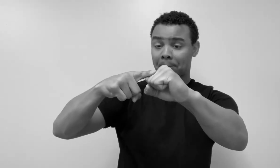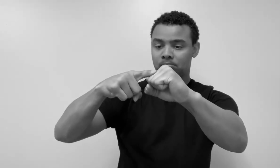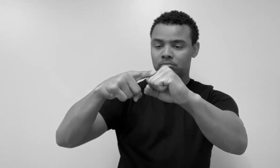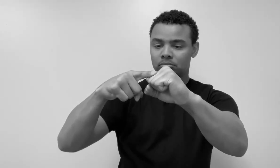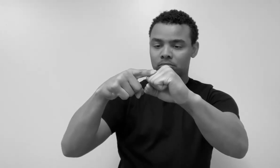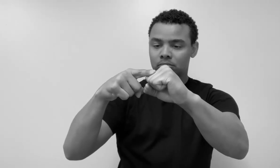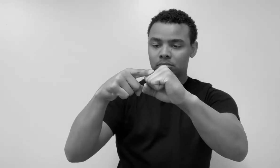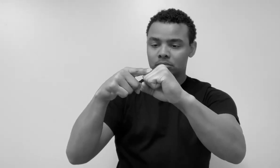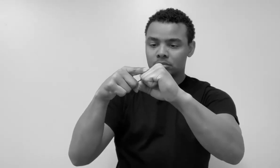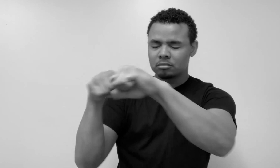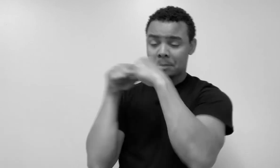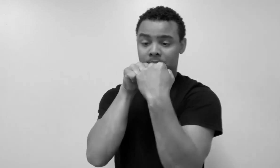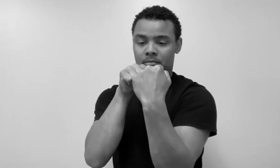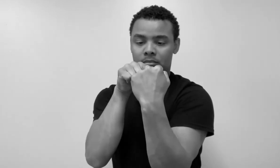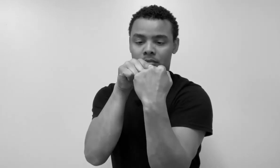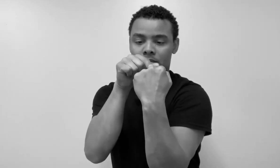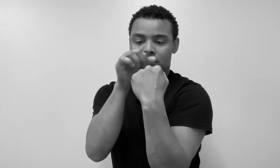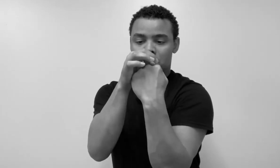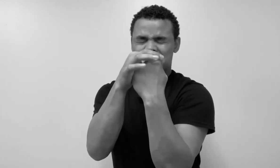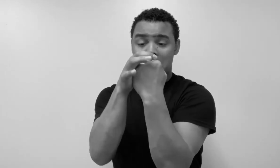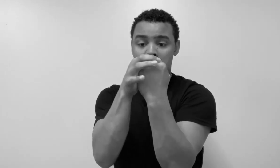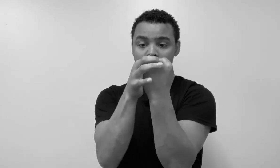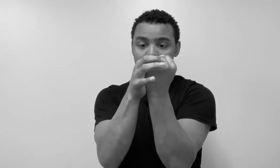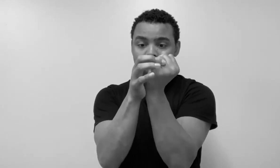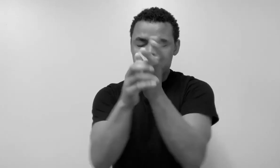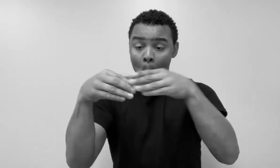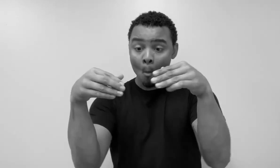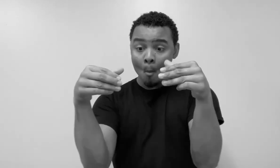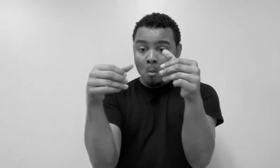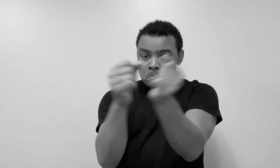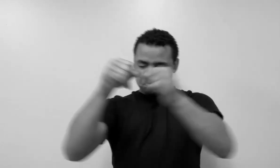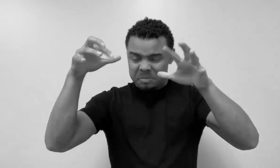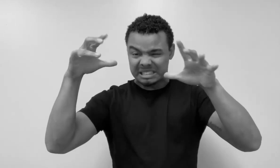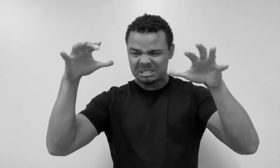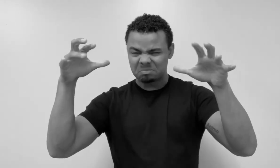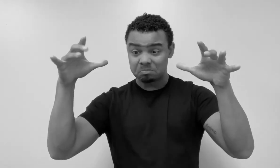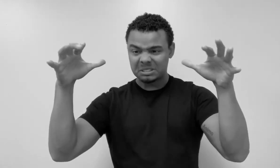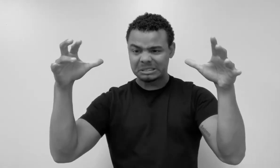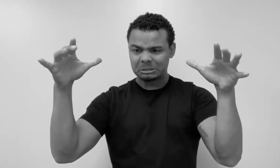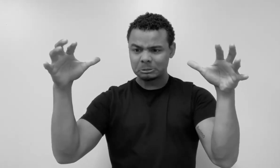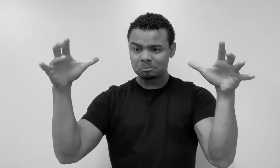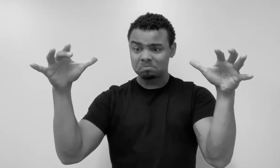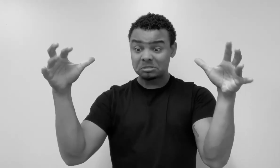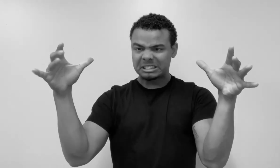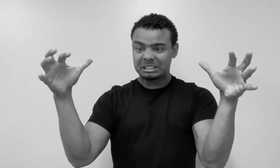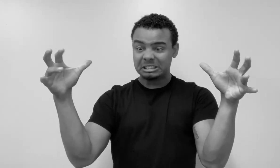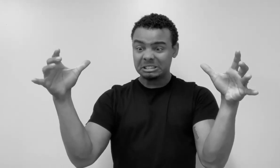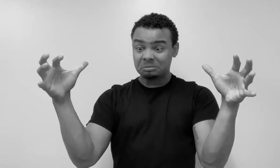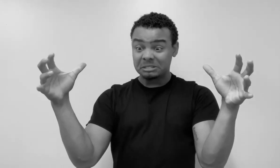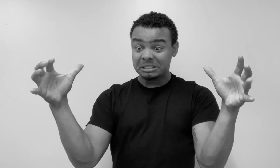impact. Explosion immense. Shockwave expansive.